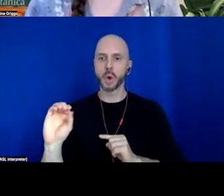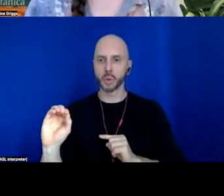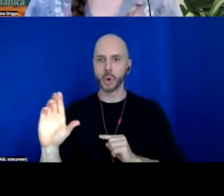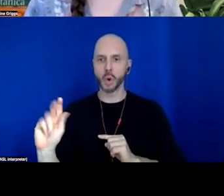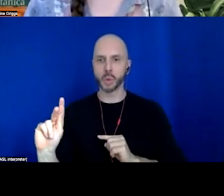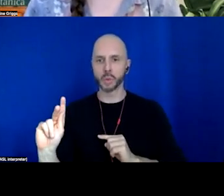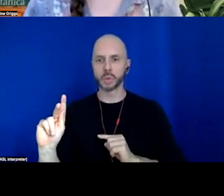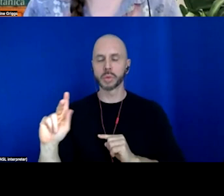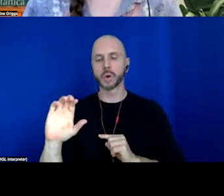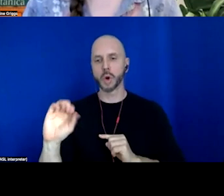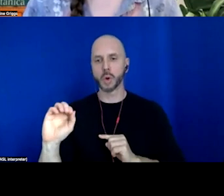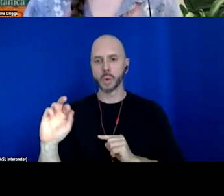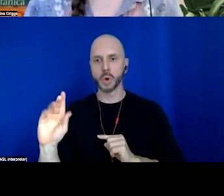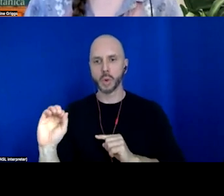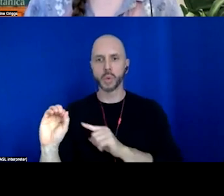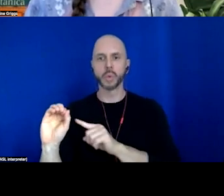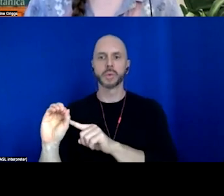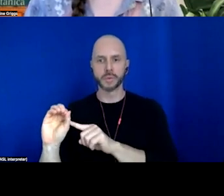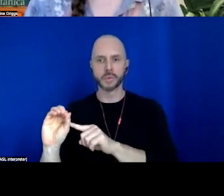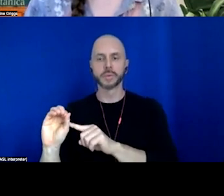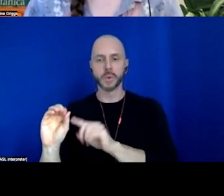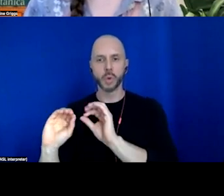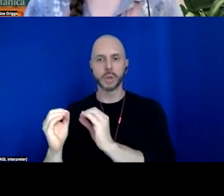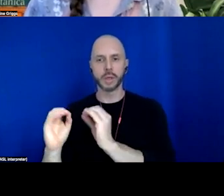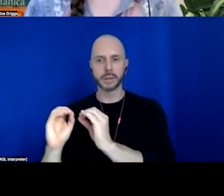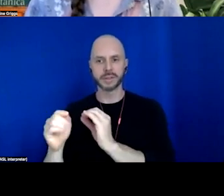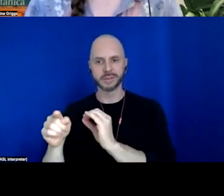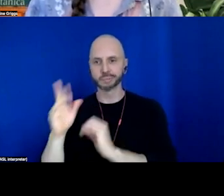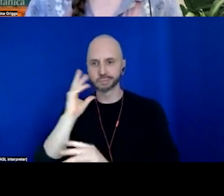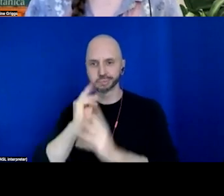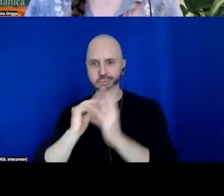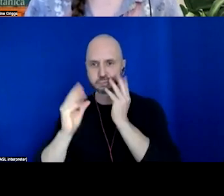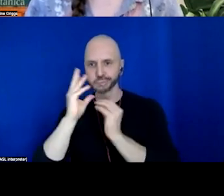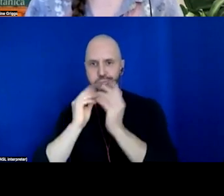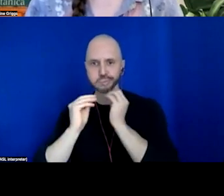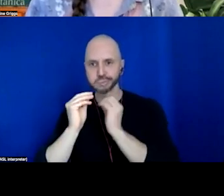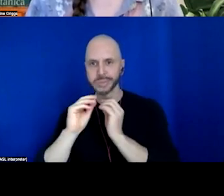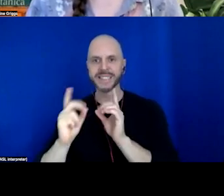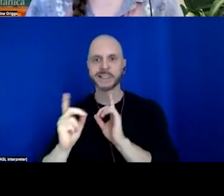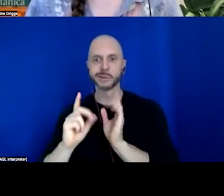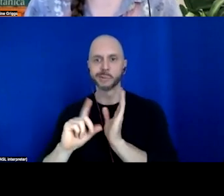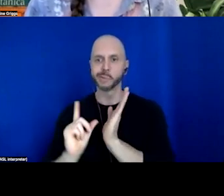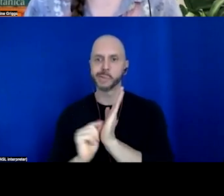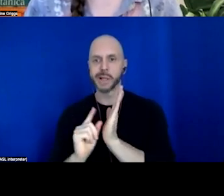management. With extensive experience in digital publishing and educational content development,